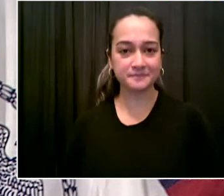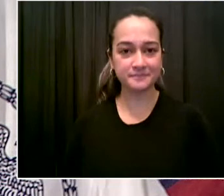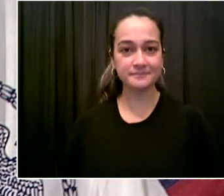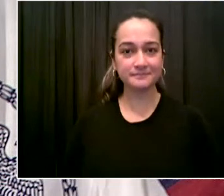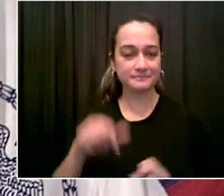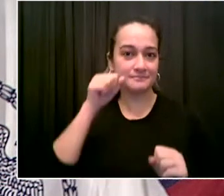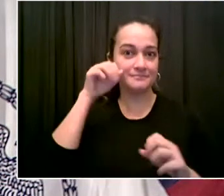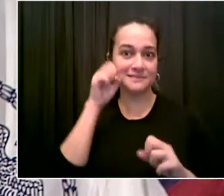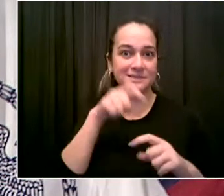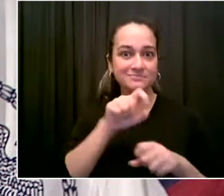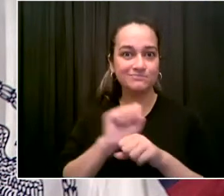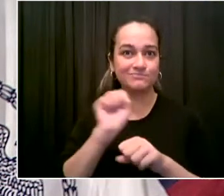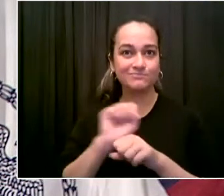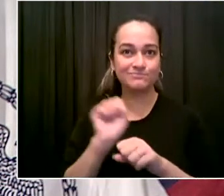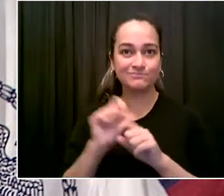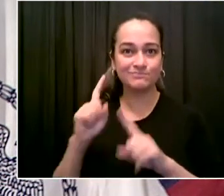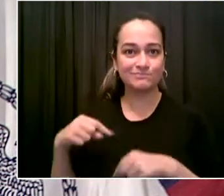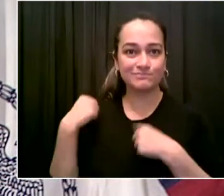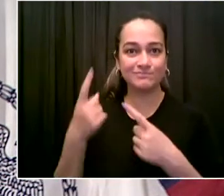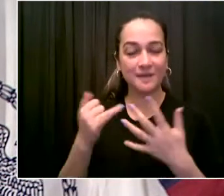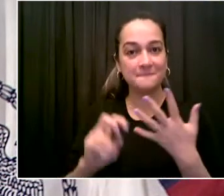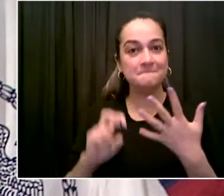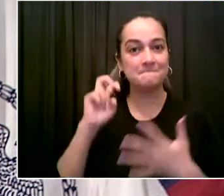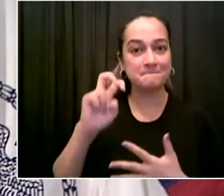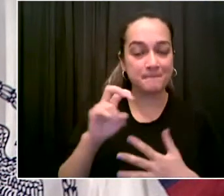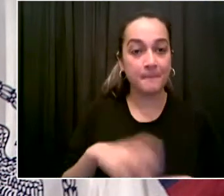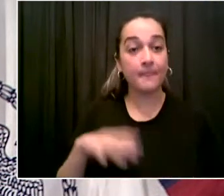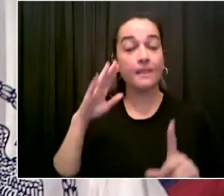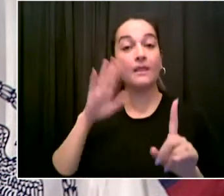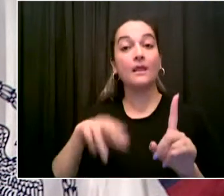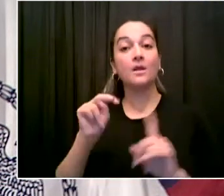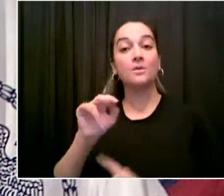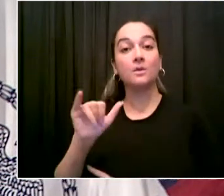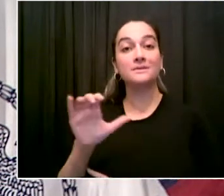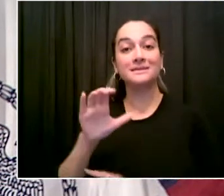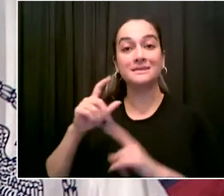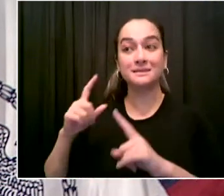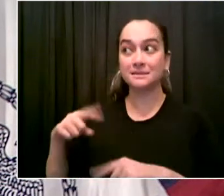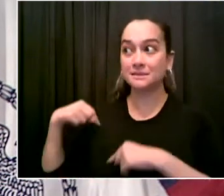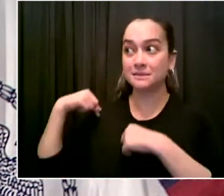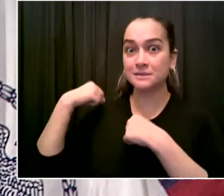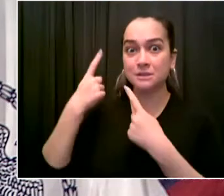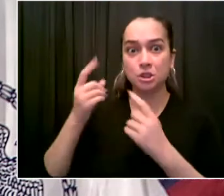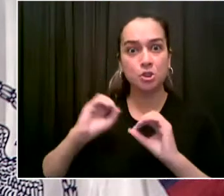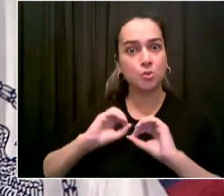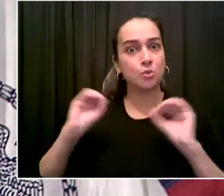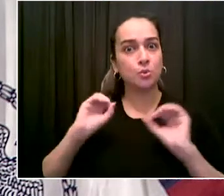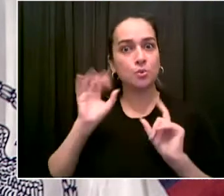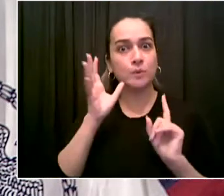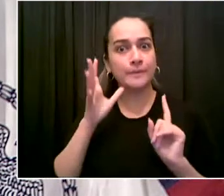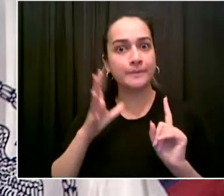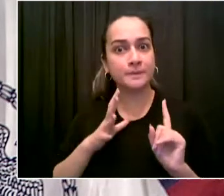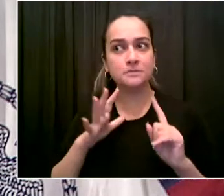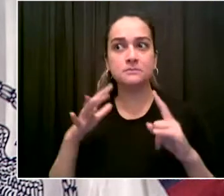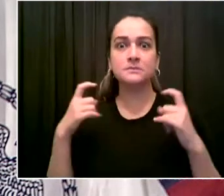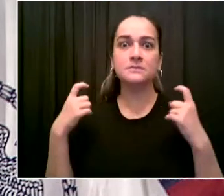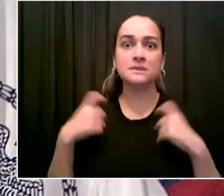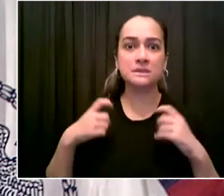IS ONE OF THE MOST PRESTIGIOUS AND LEGAL POSITIONS IN THE LEGAL CAPITAL OF AMERICA. HERE WE ARE IN A PLACE THAT IS LEGENDARY FOR HAVING CREATED SOME OF THE GREATEST FIGURES INAMERICA N